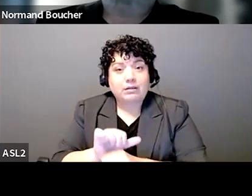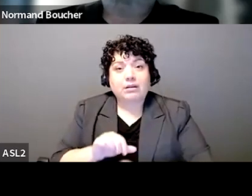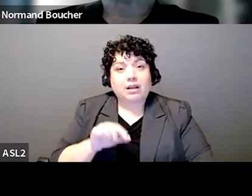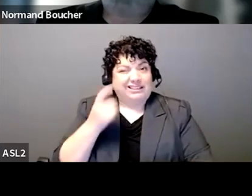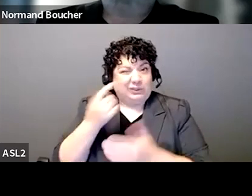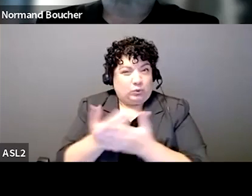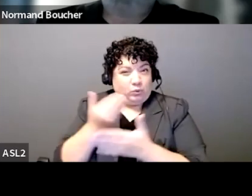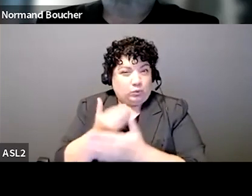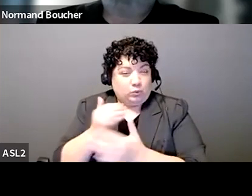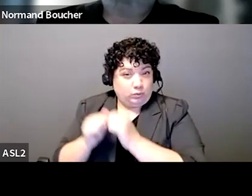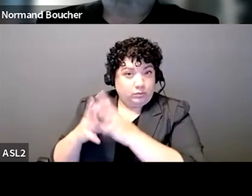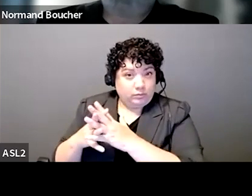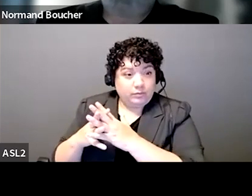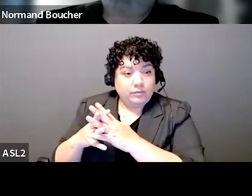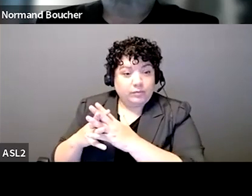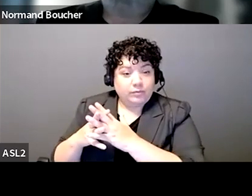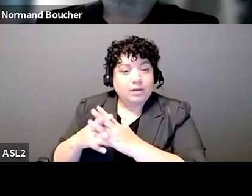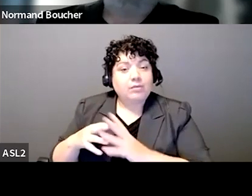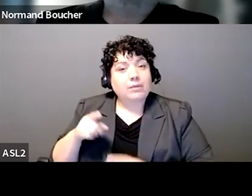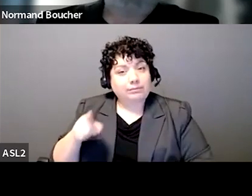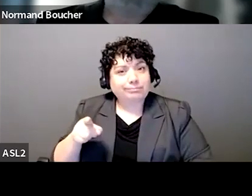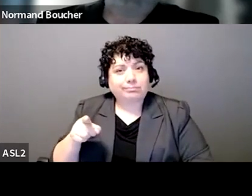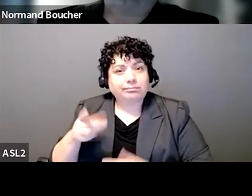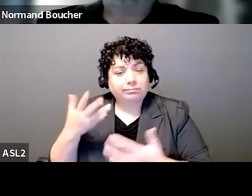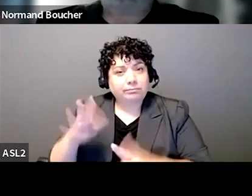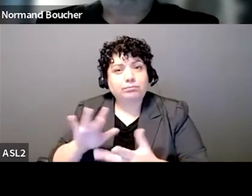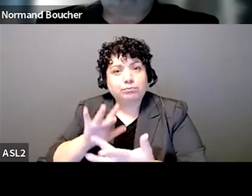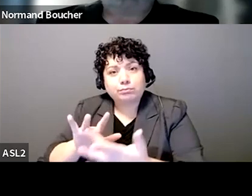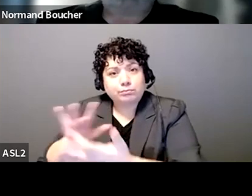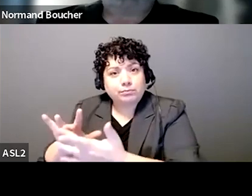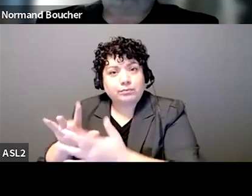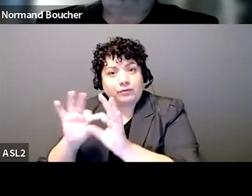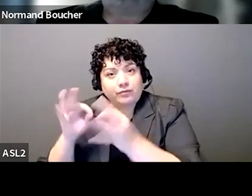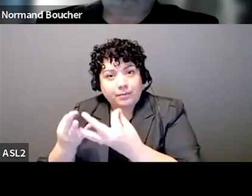initiative but they have been connecting with families and sharing education and information